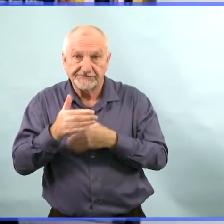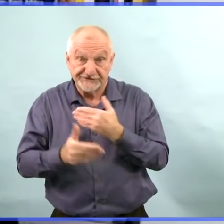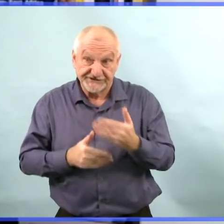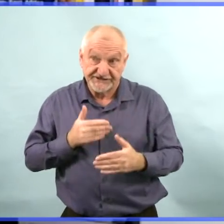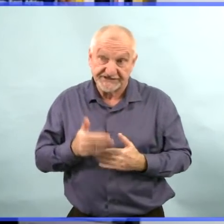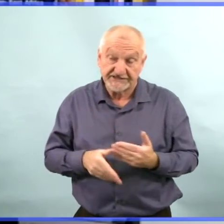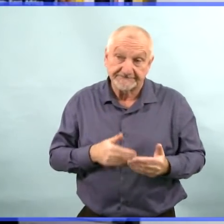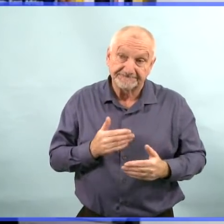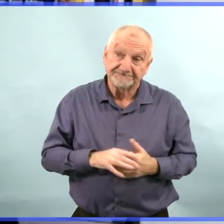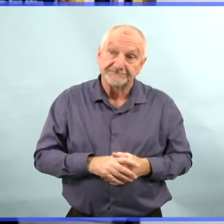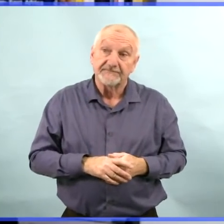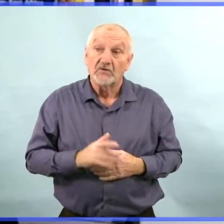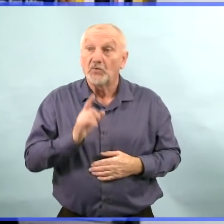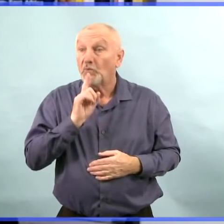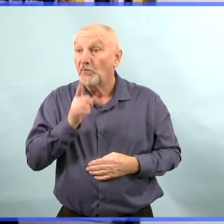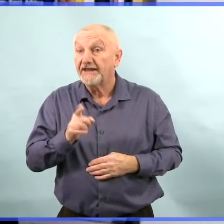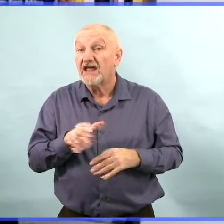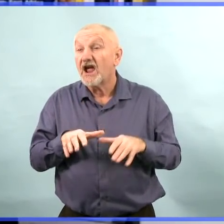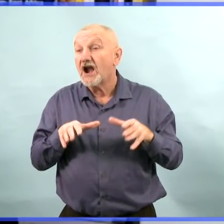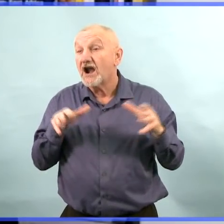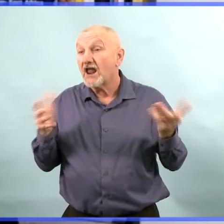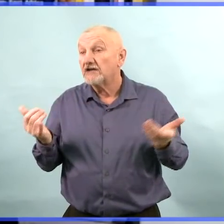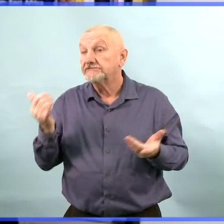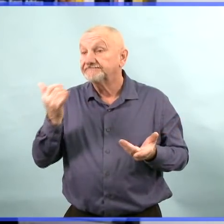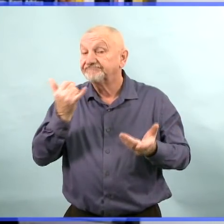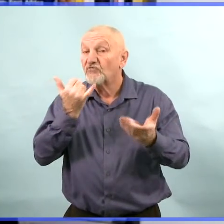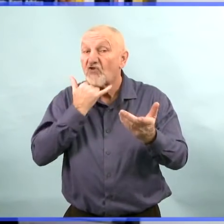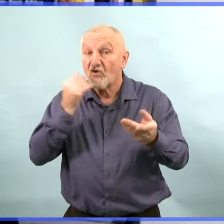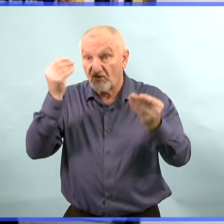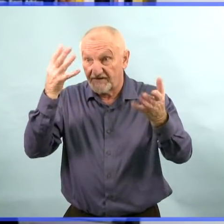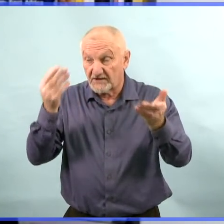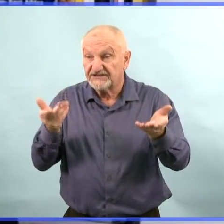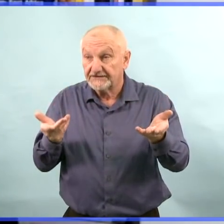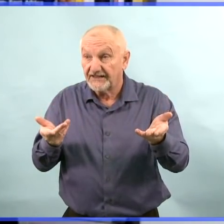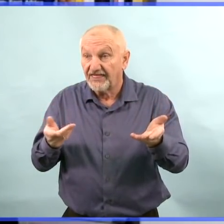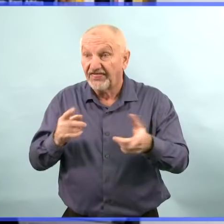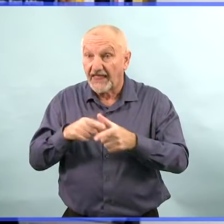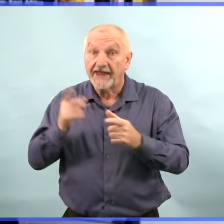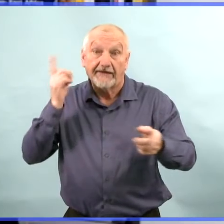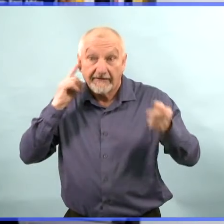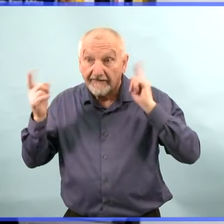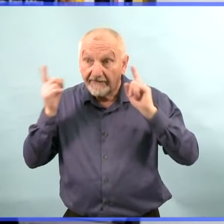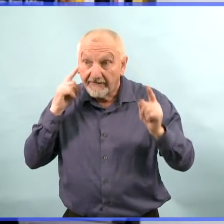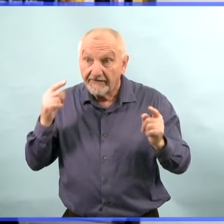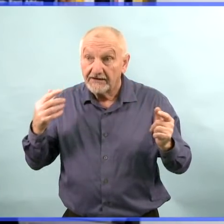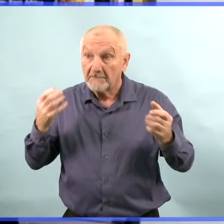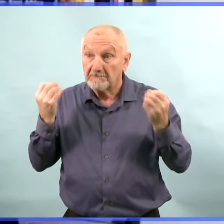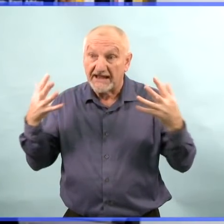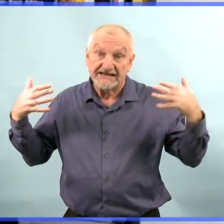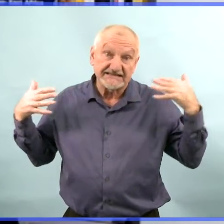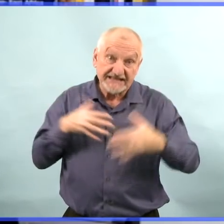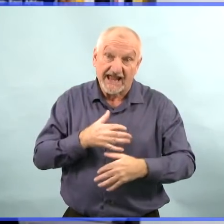bombarded by scary sounding misinformation and so it's going to take a a long time